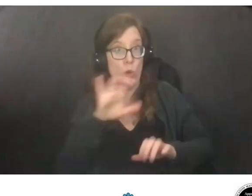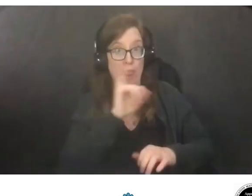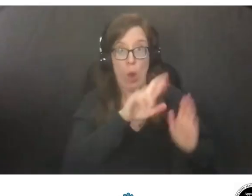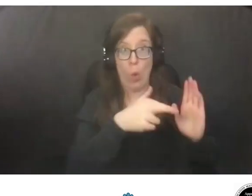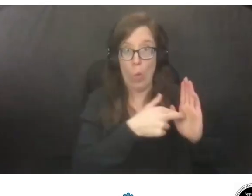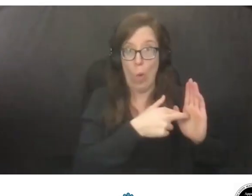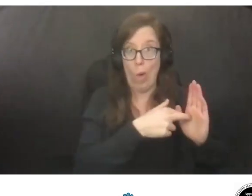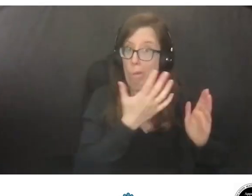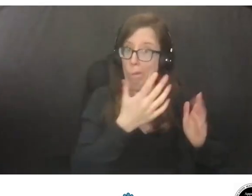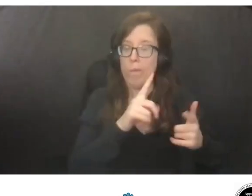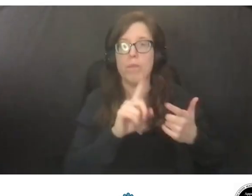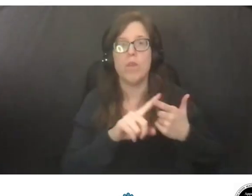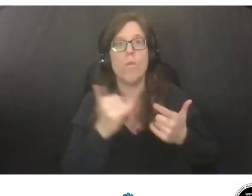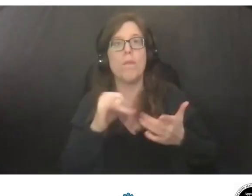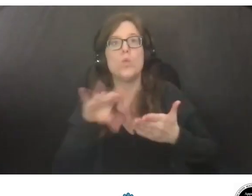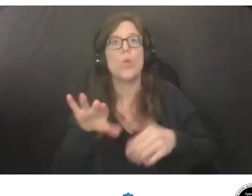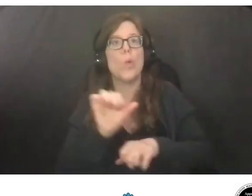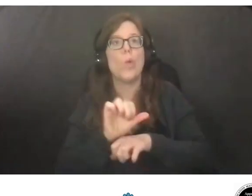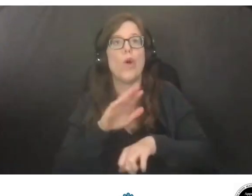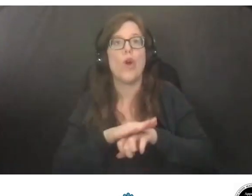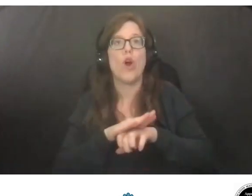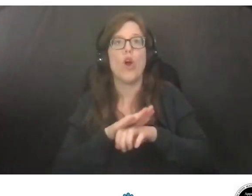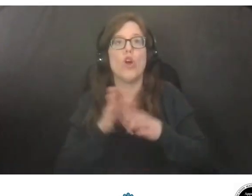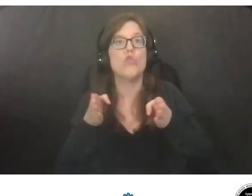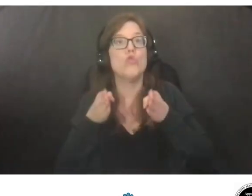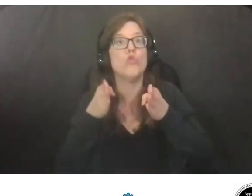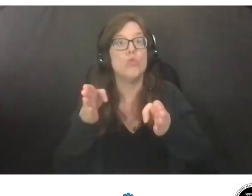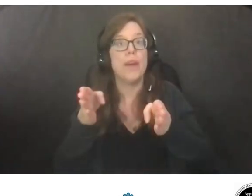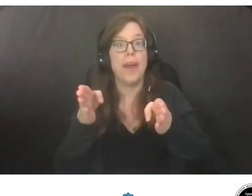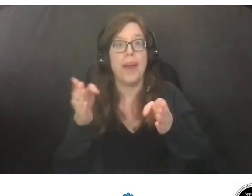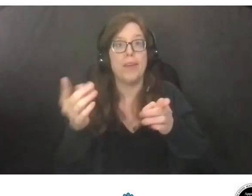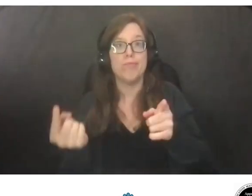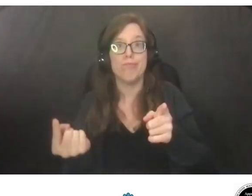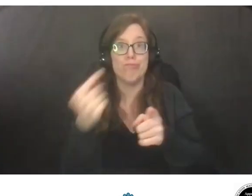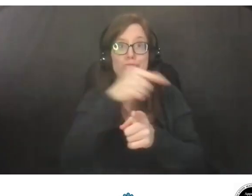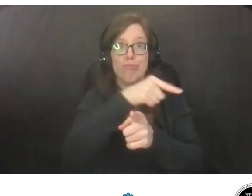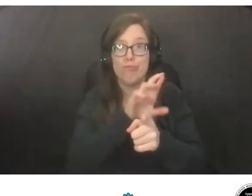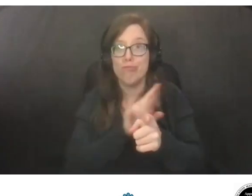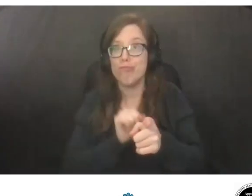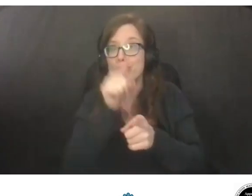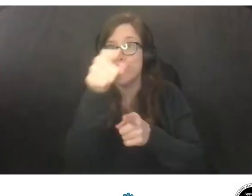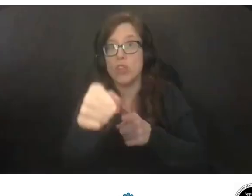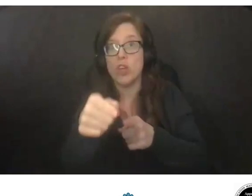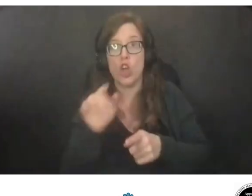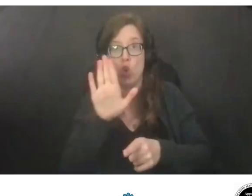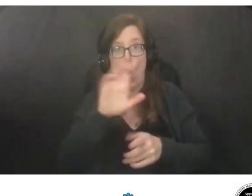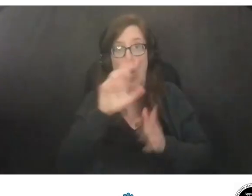If your student was working on street crossing, and you're there as an Interpreter,